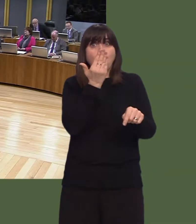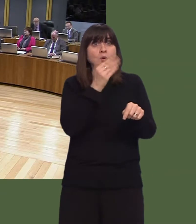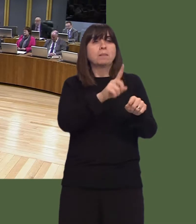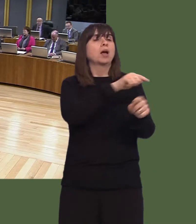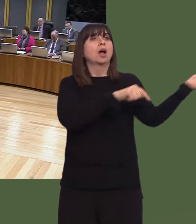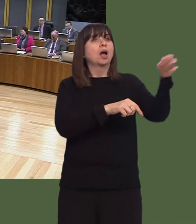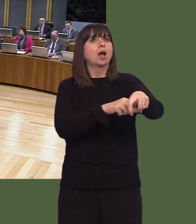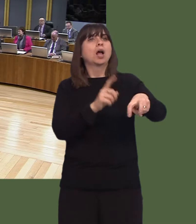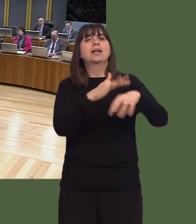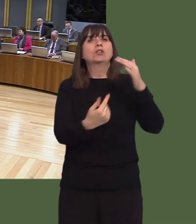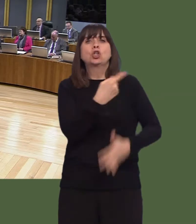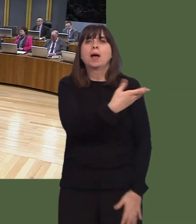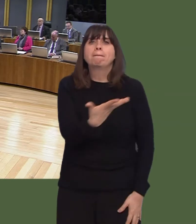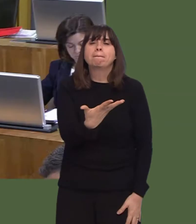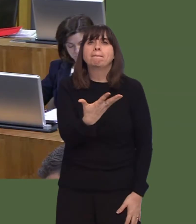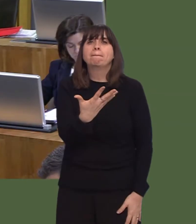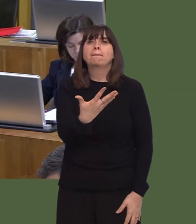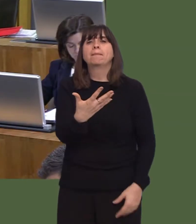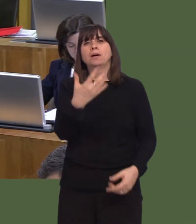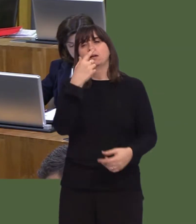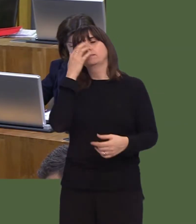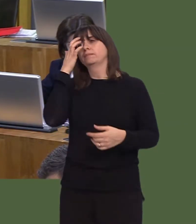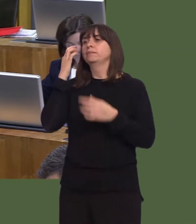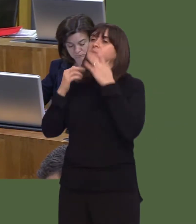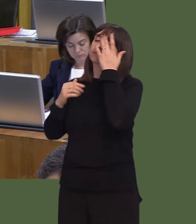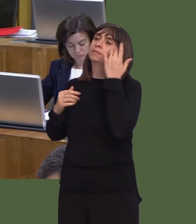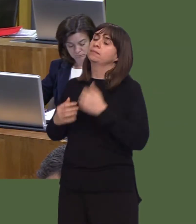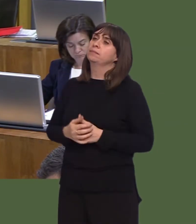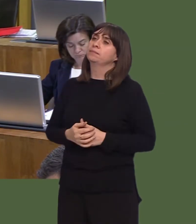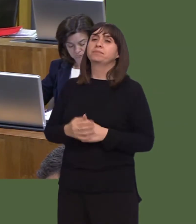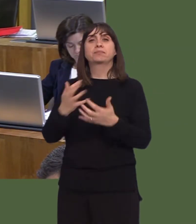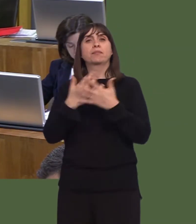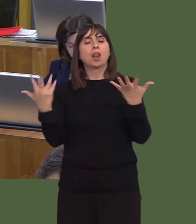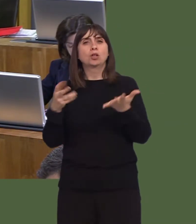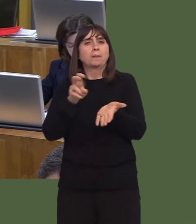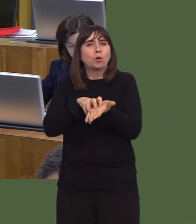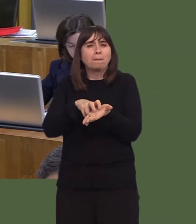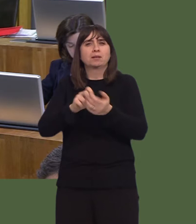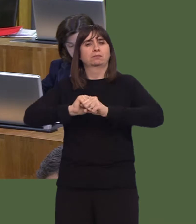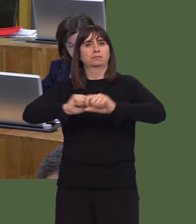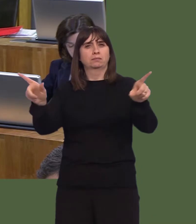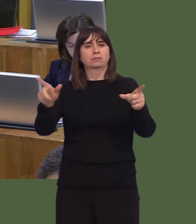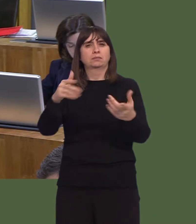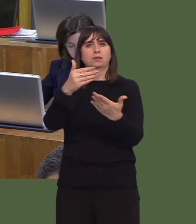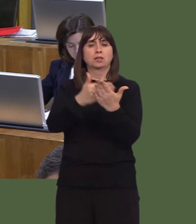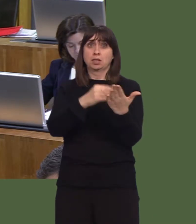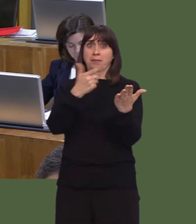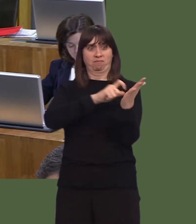is that, certainly, some health boards send out appointment letters that emphasise the cost of a missed appointment.